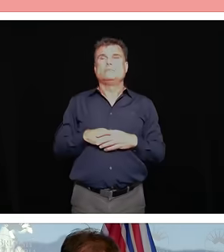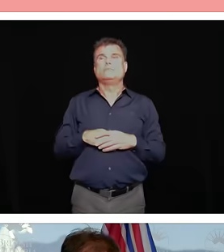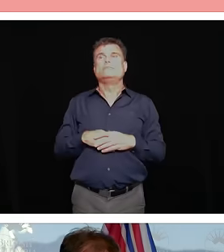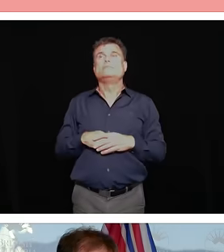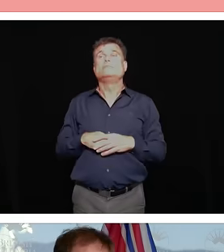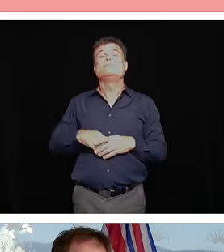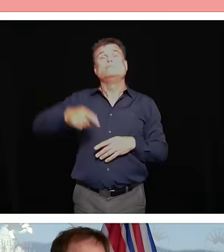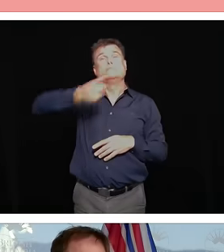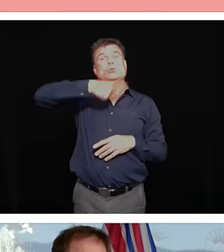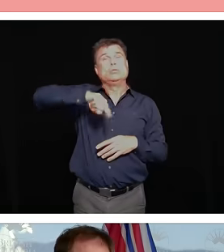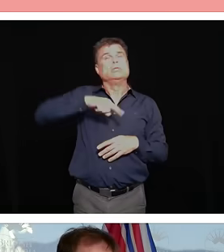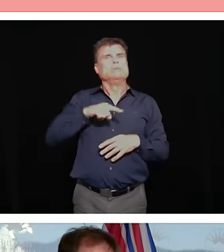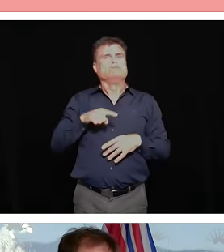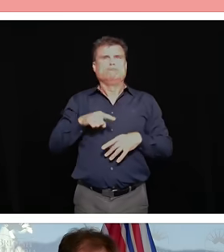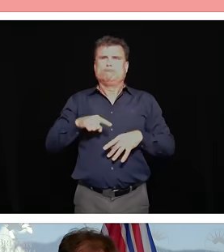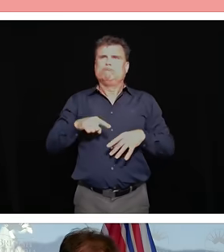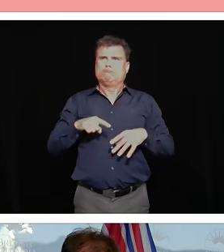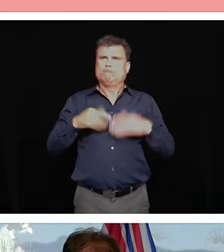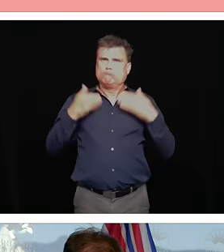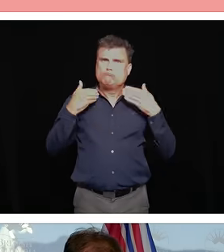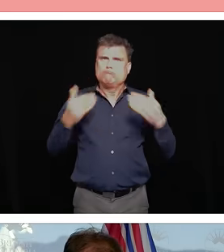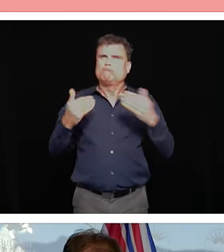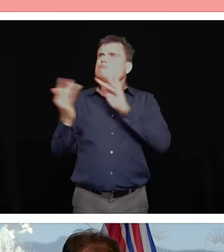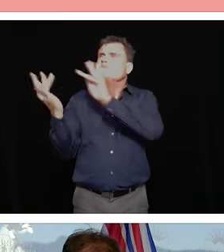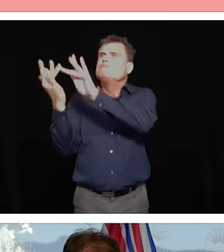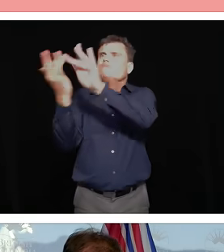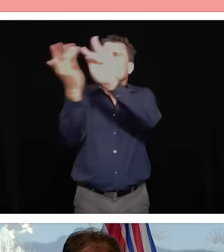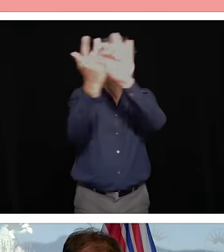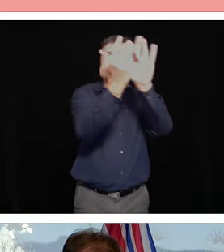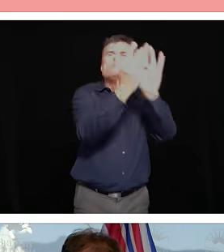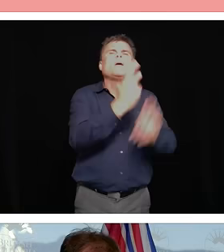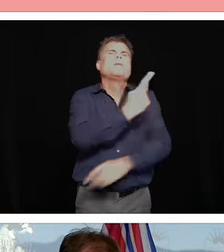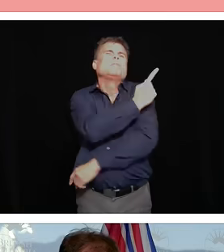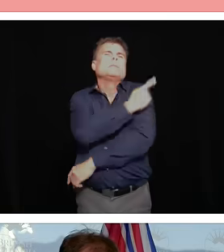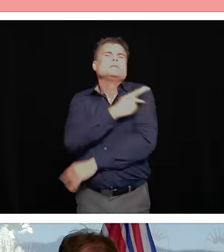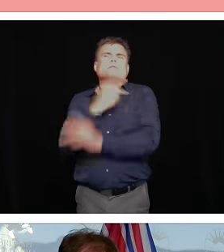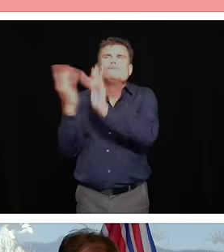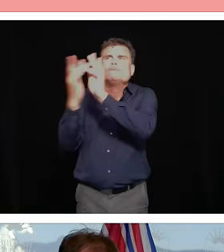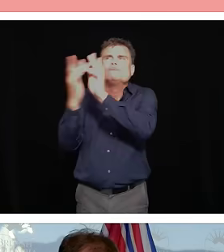have to protect us all which is staying home if we are in ourselves.